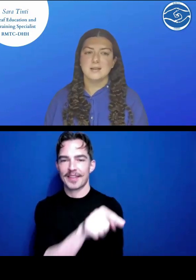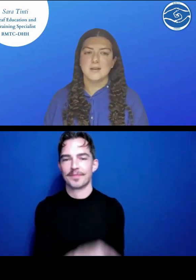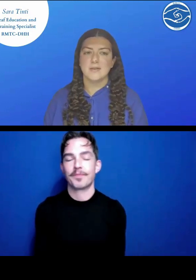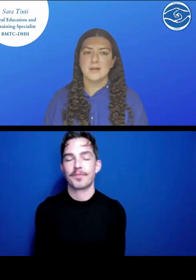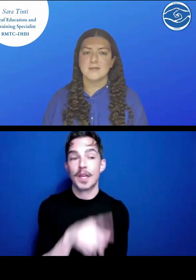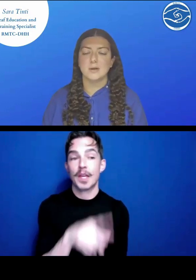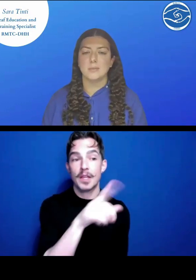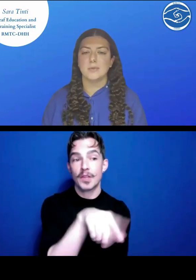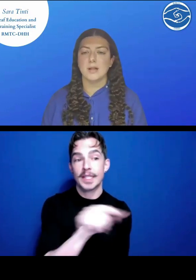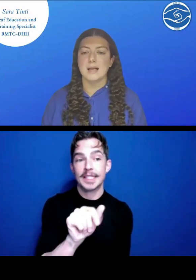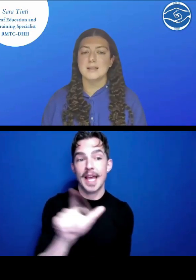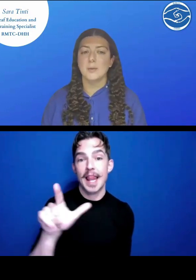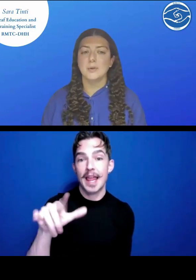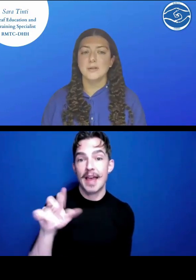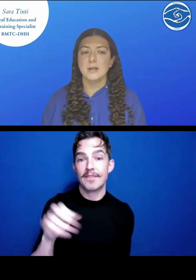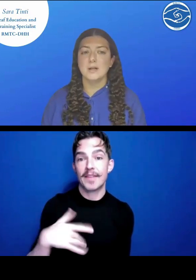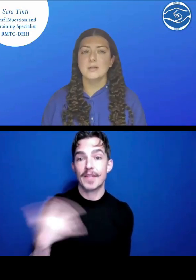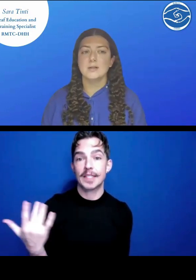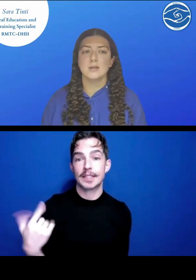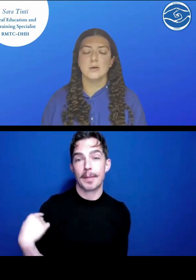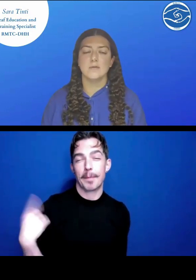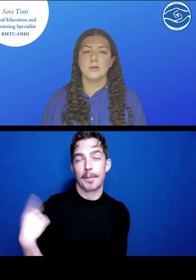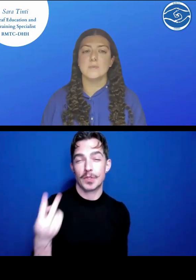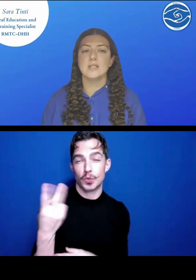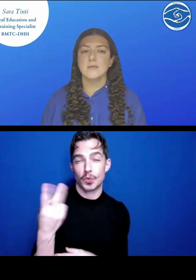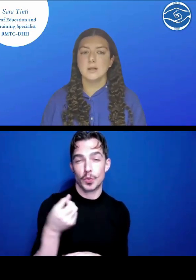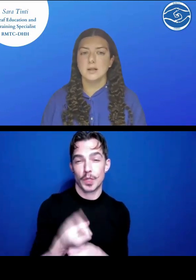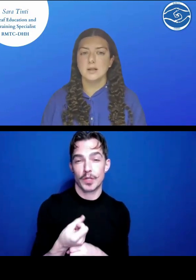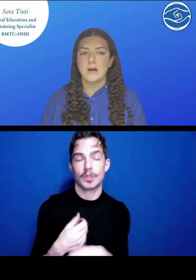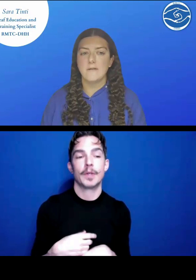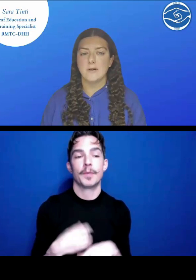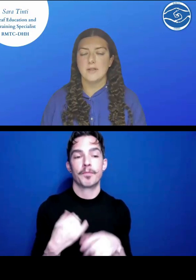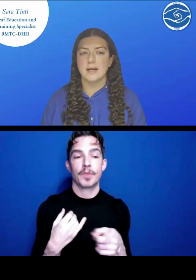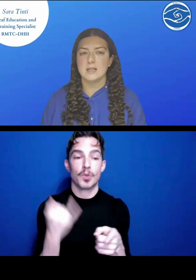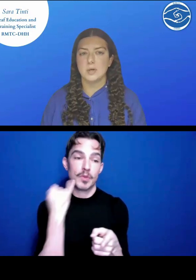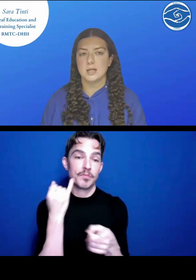TA-Live! events from the last couple of years. So if you're specifically looking for the guest